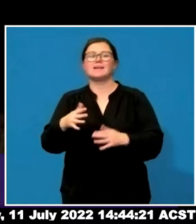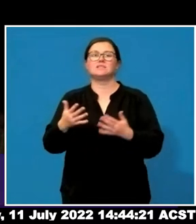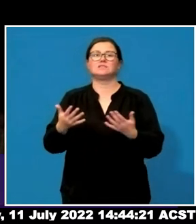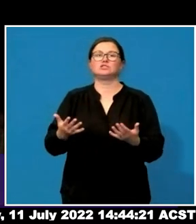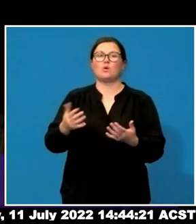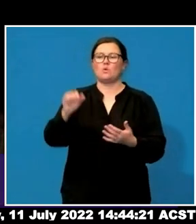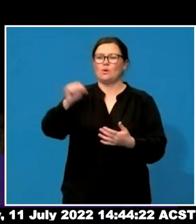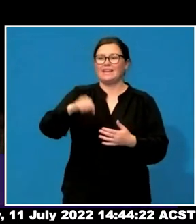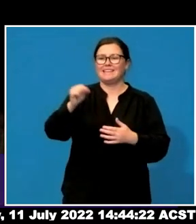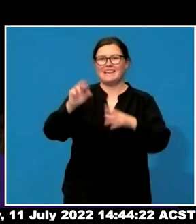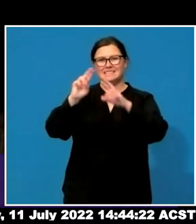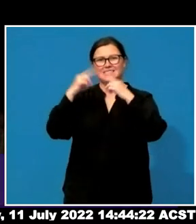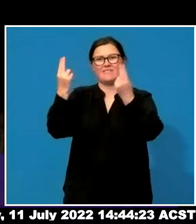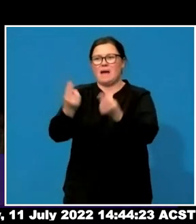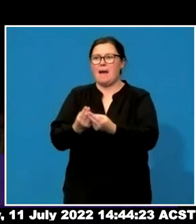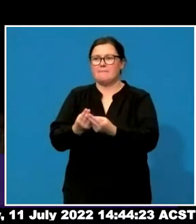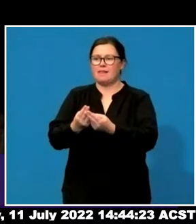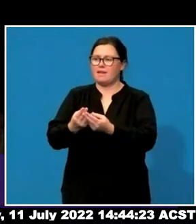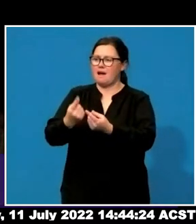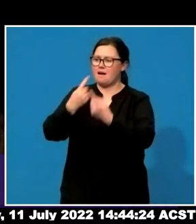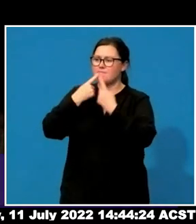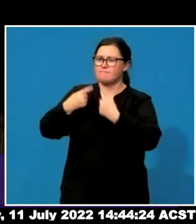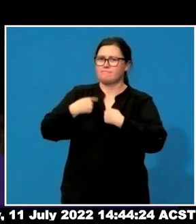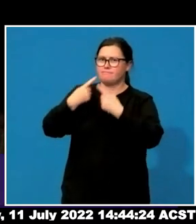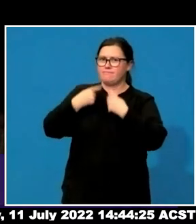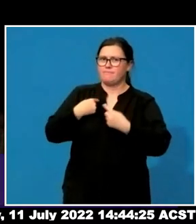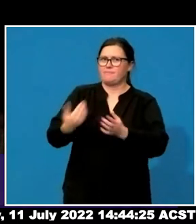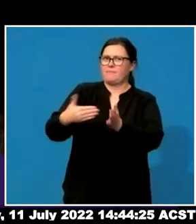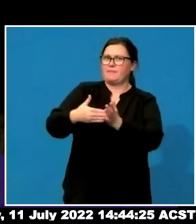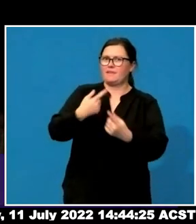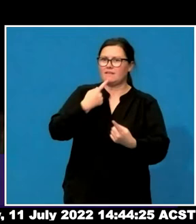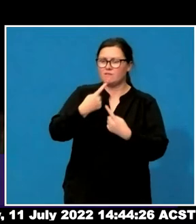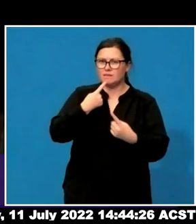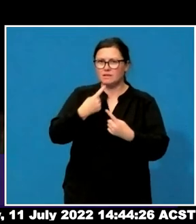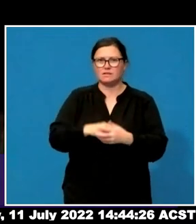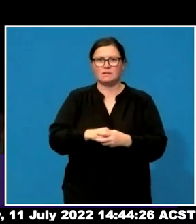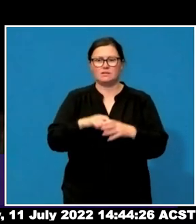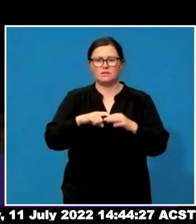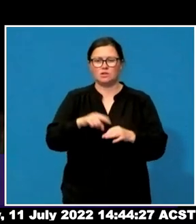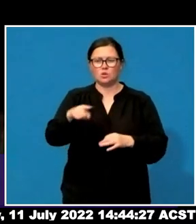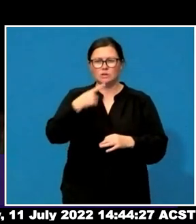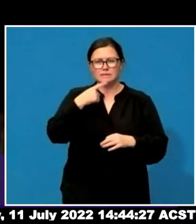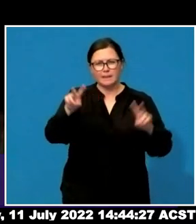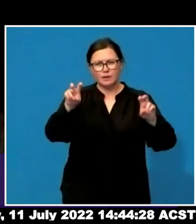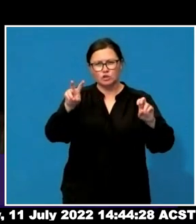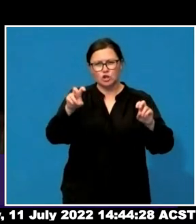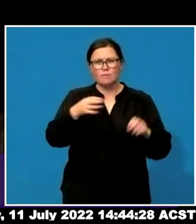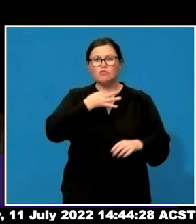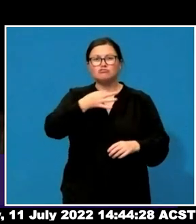They're directing it. MR GRIFFIN: And you use, on occasions, the term "risk management." What do you mean by that term?